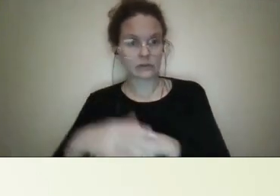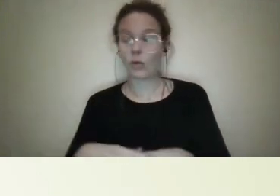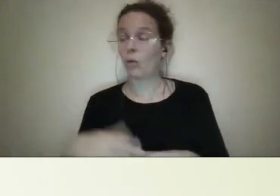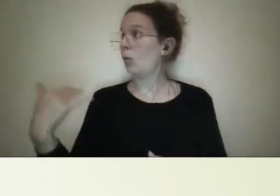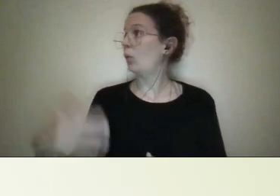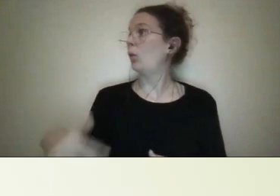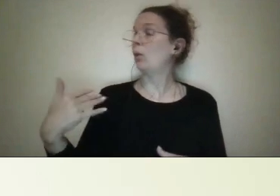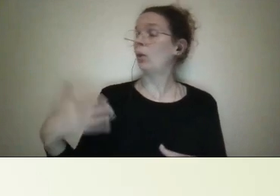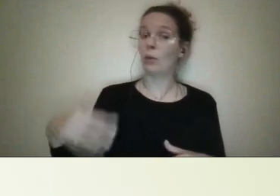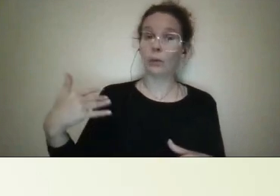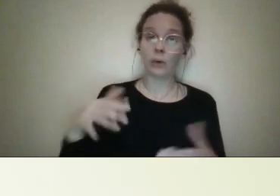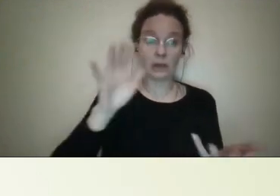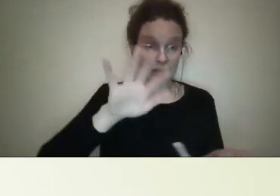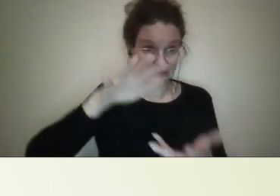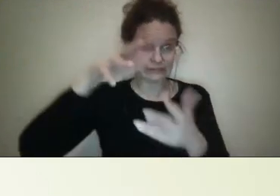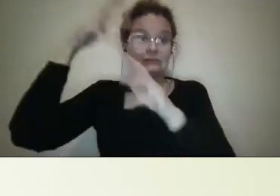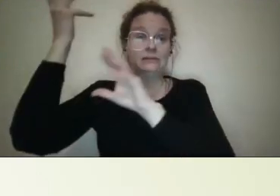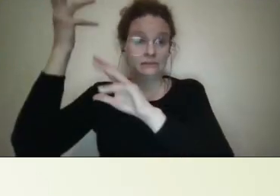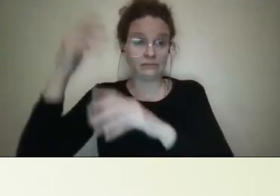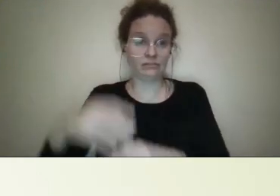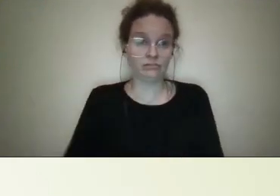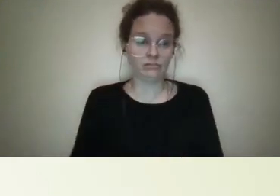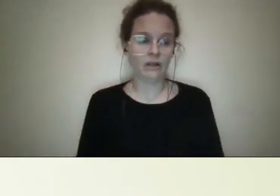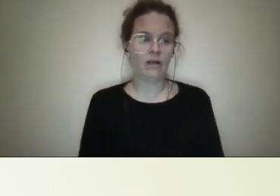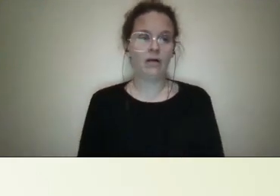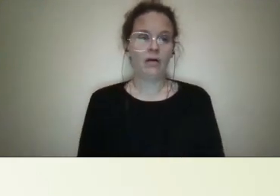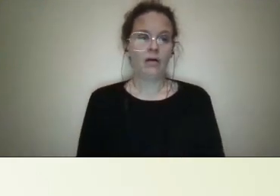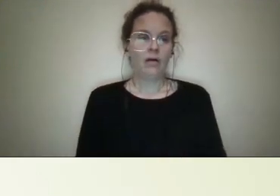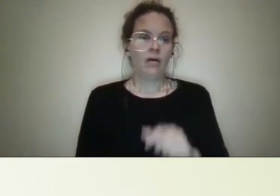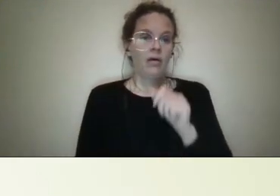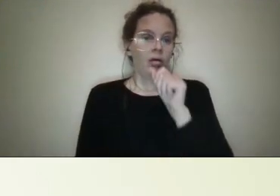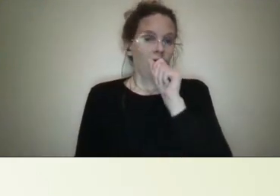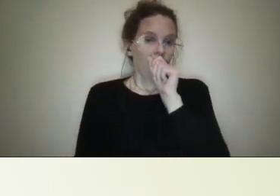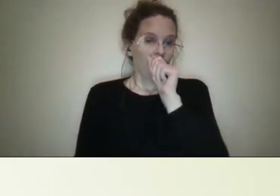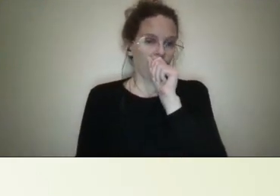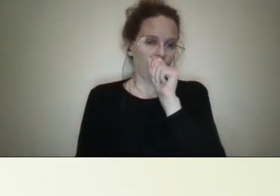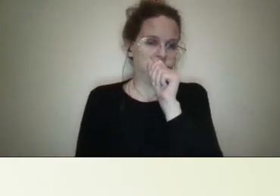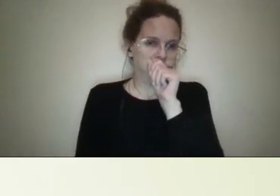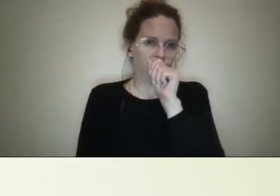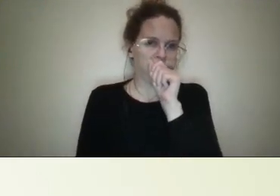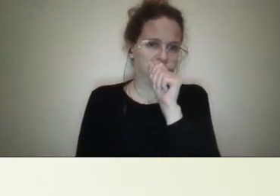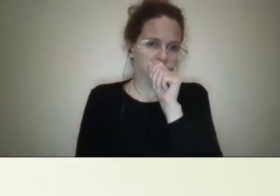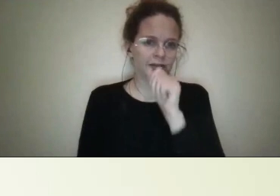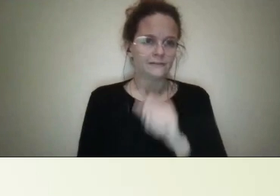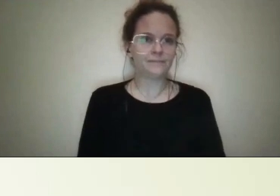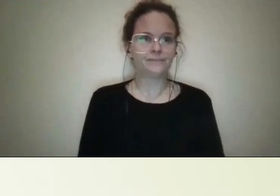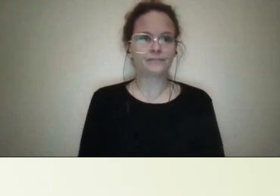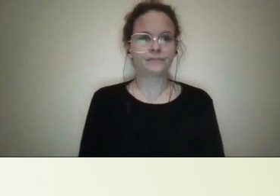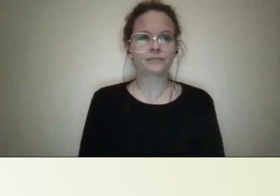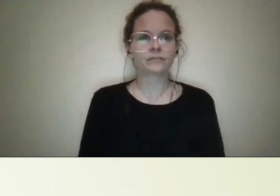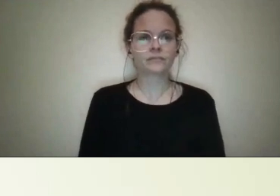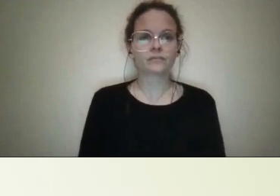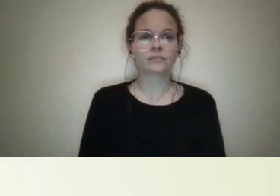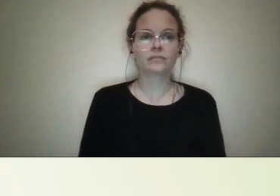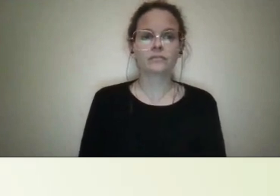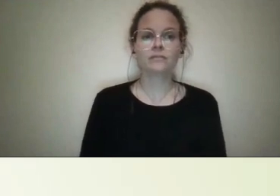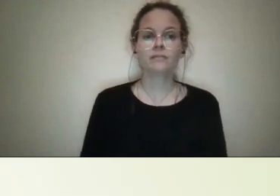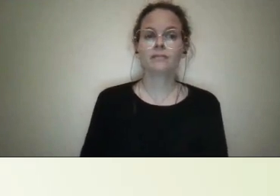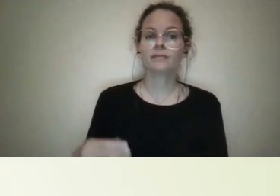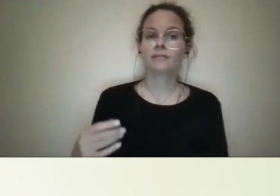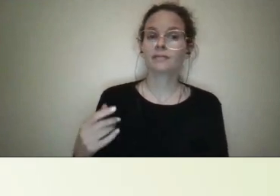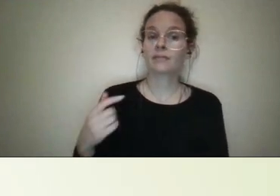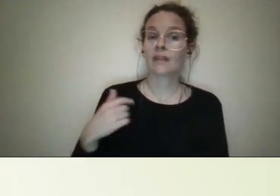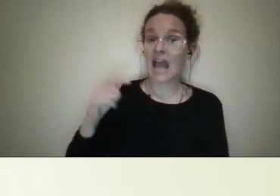that just a nice way of saying it was hectic. And I had to figure out how I was going to get three